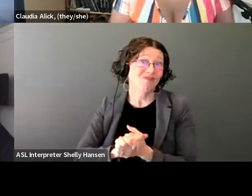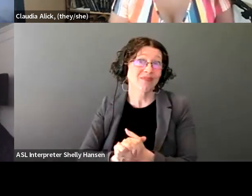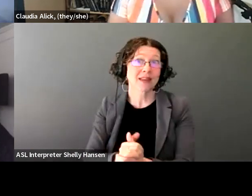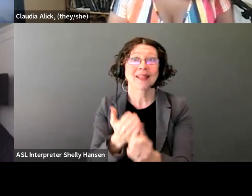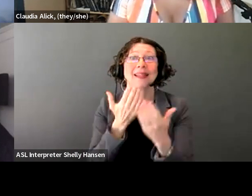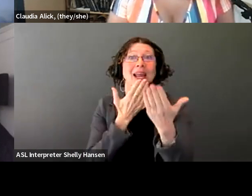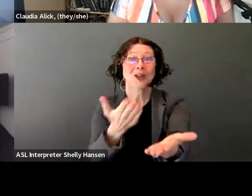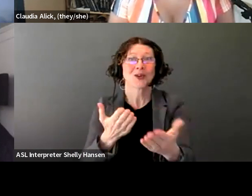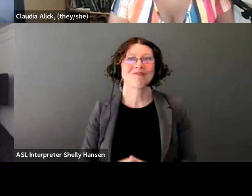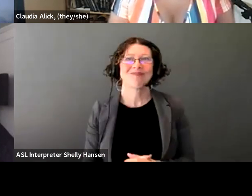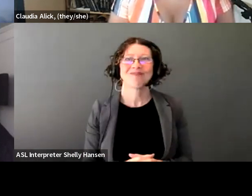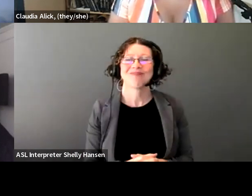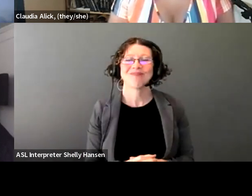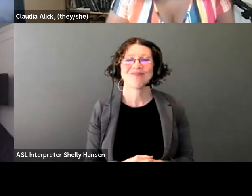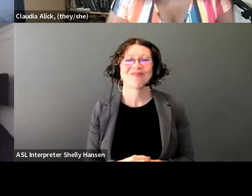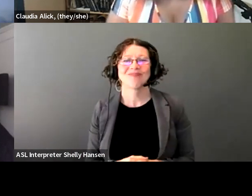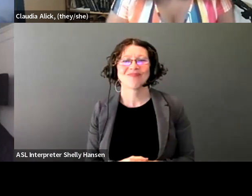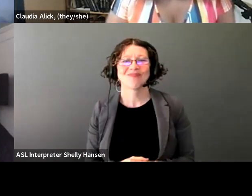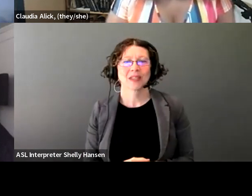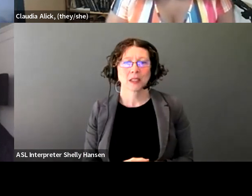Thank you.